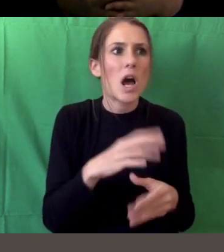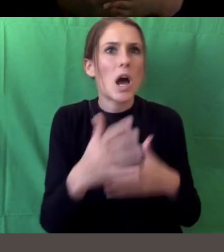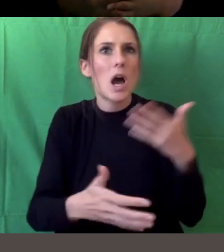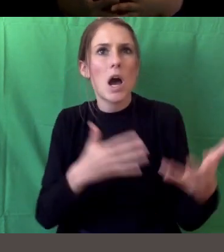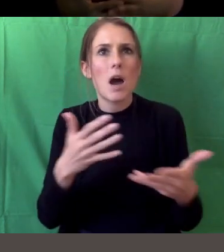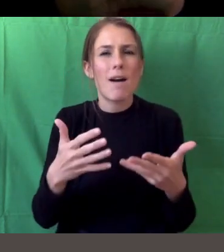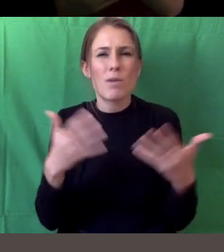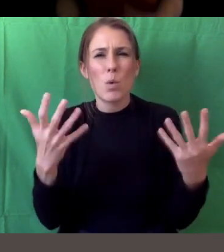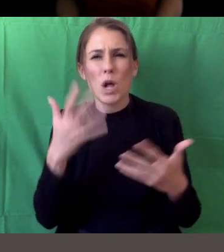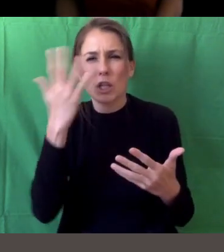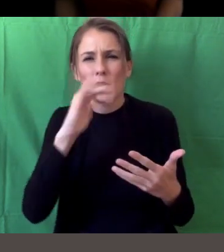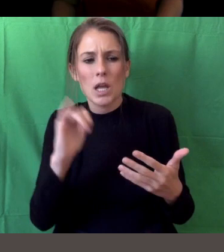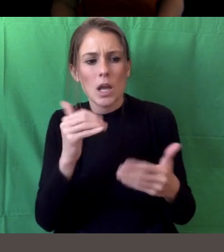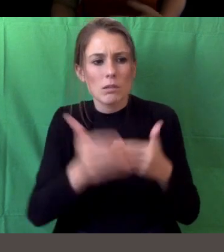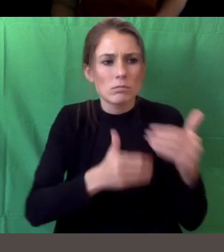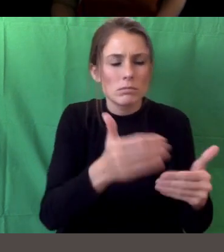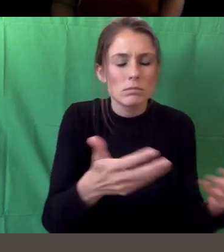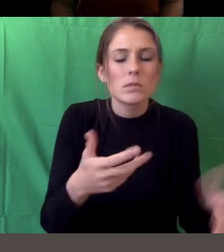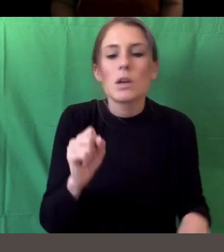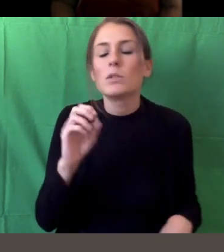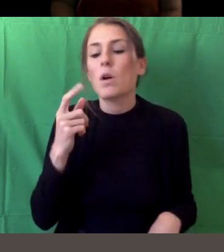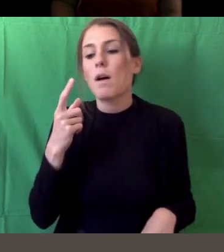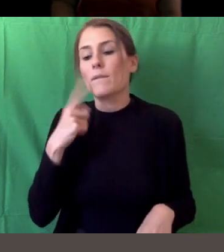path to becoming involved.